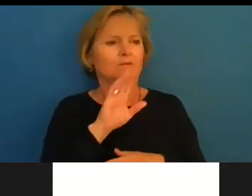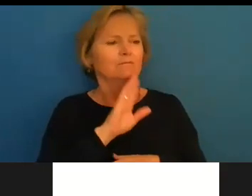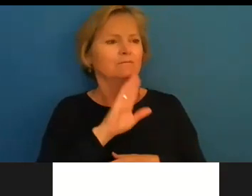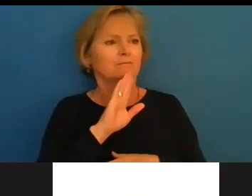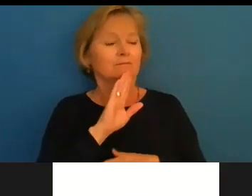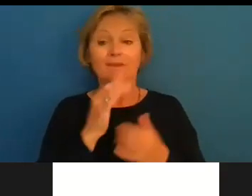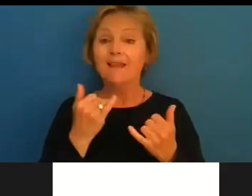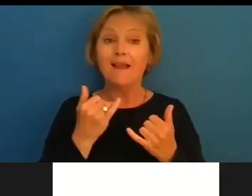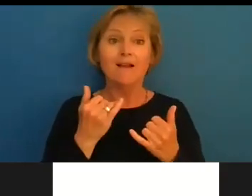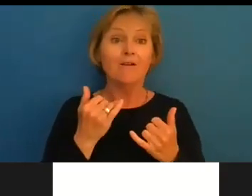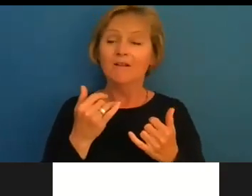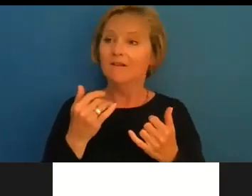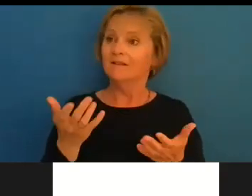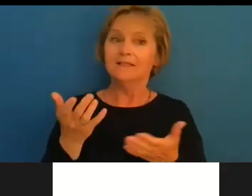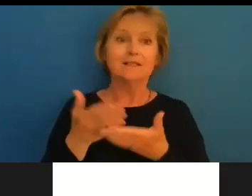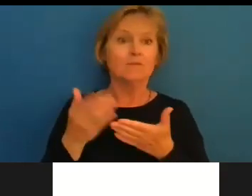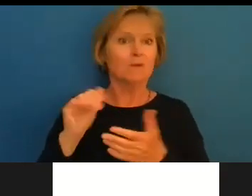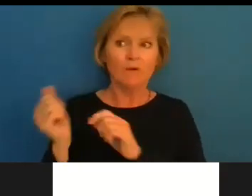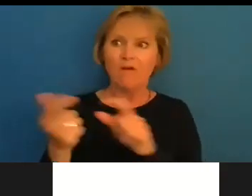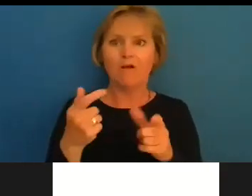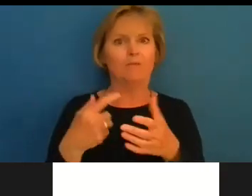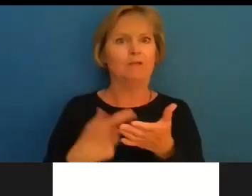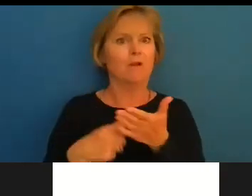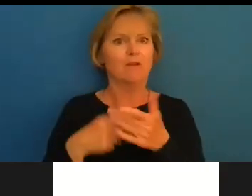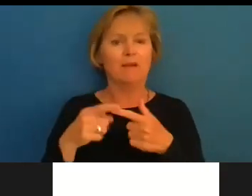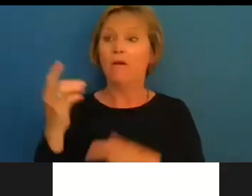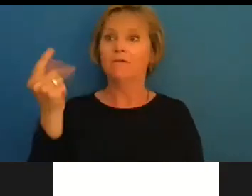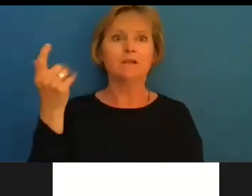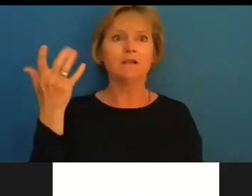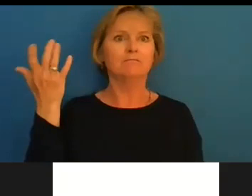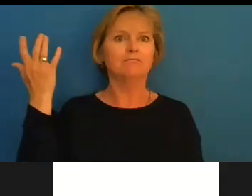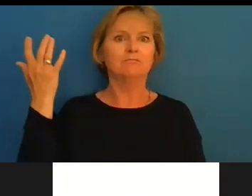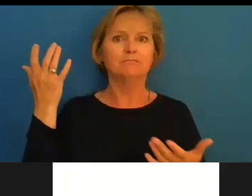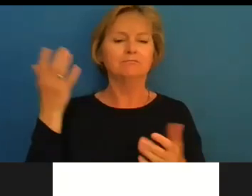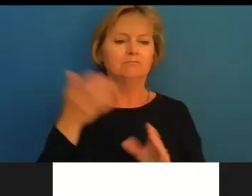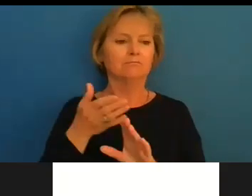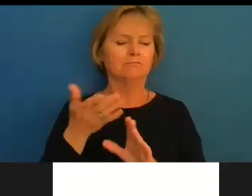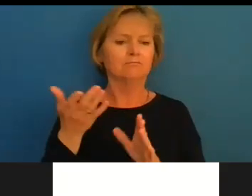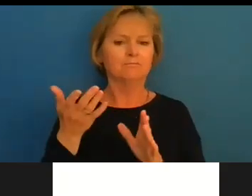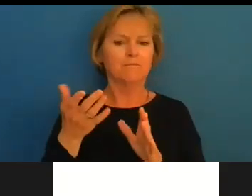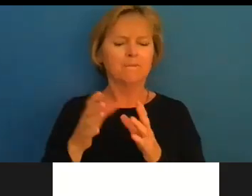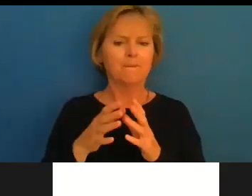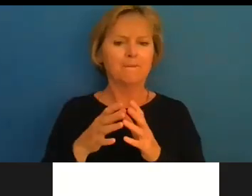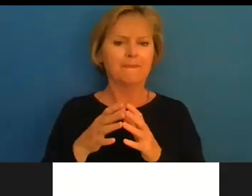This is something we've all been talking about, all of a sudden, all these